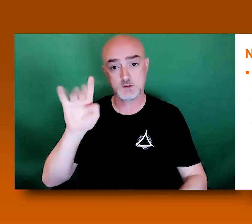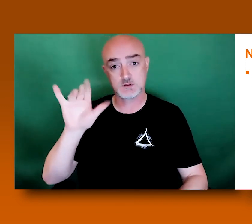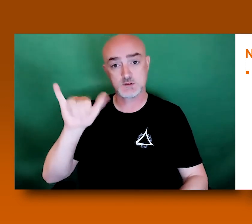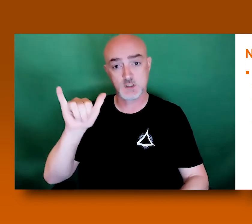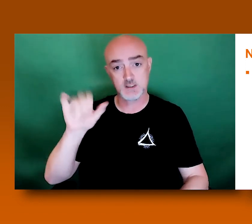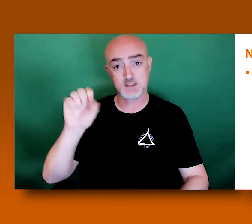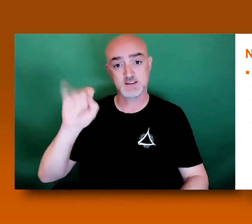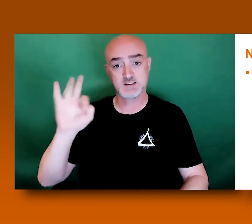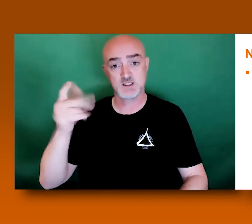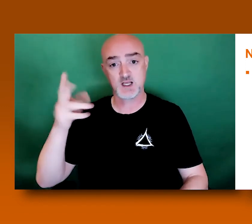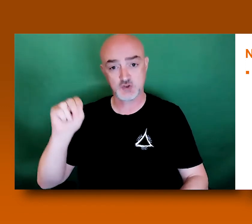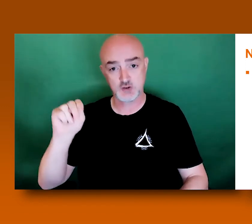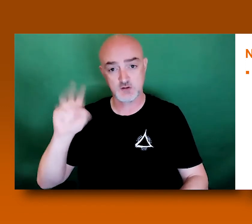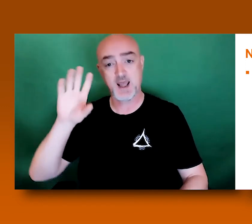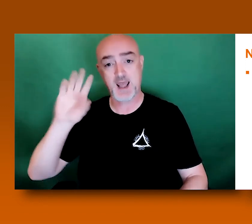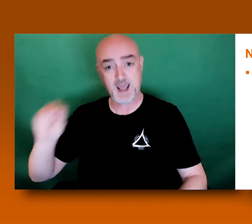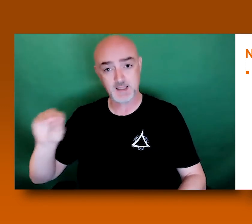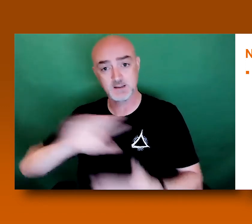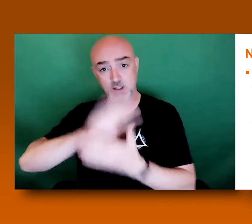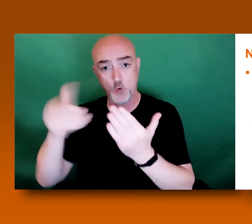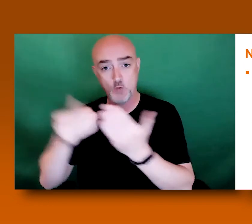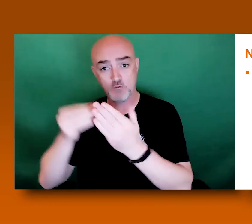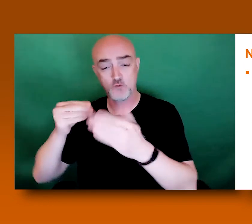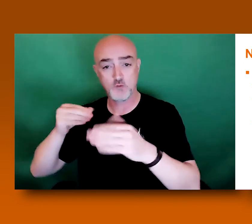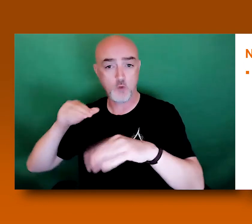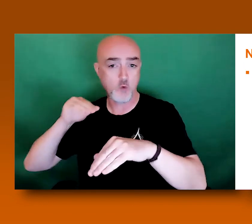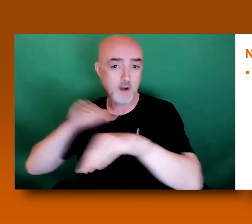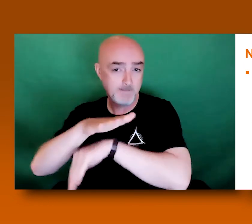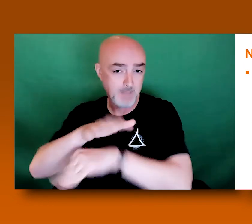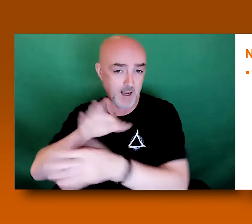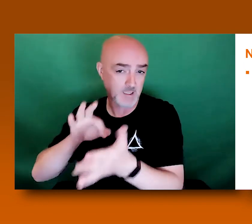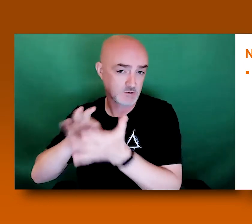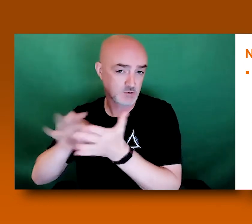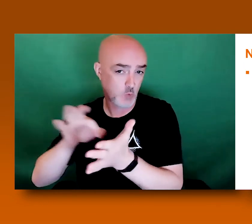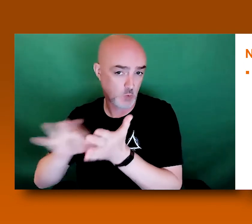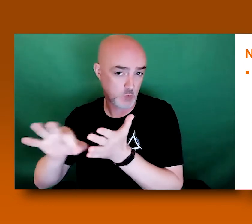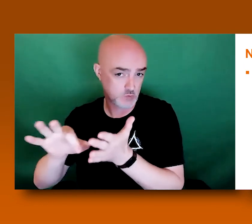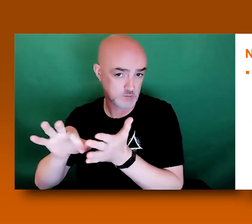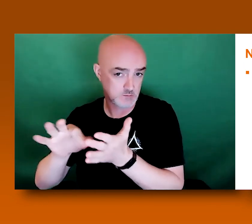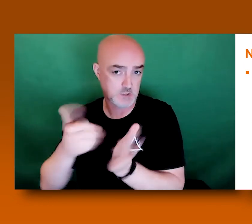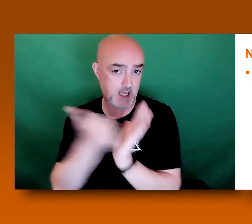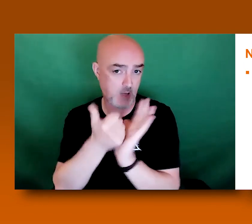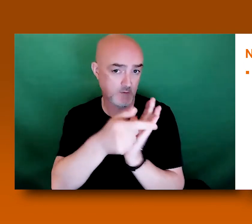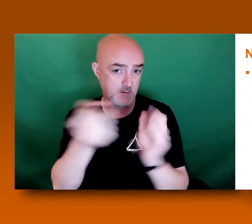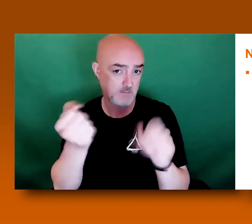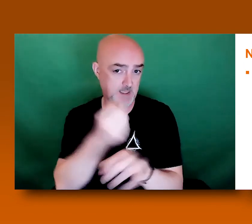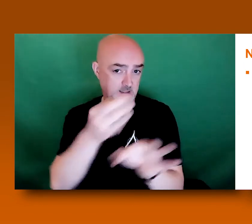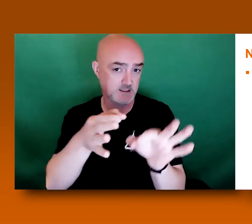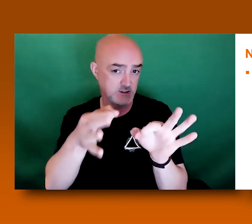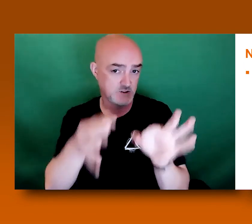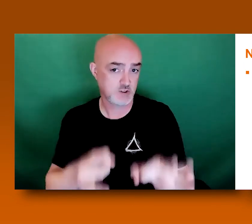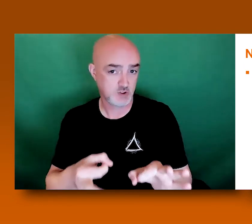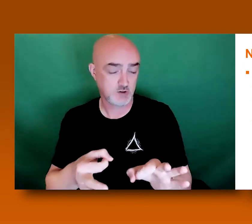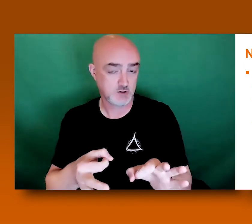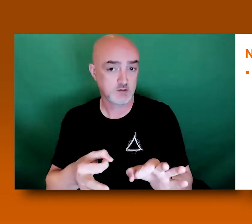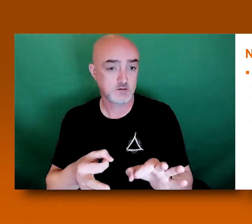from the study sections and the overall impact score to help them make the final decision